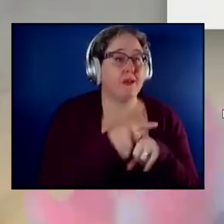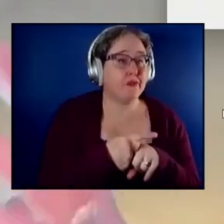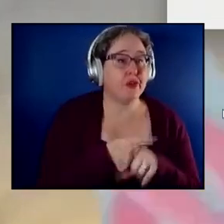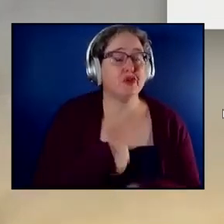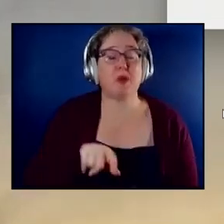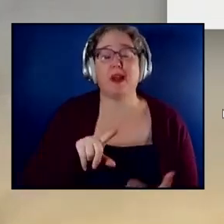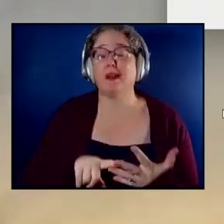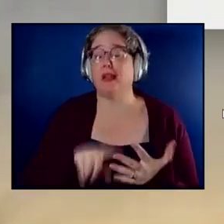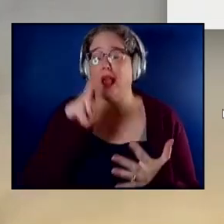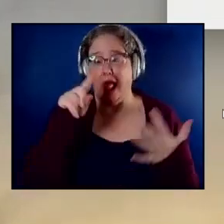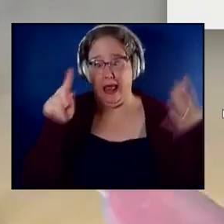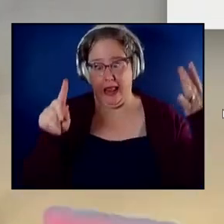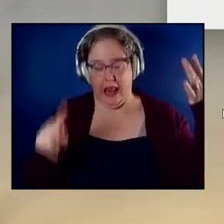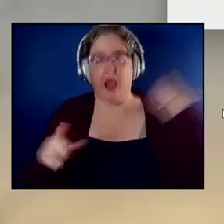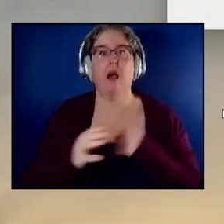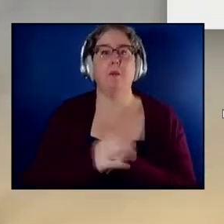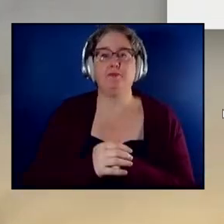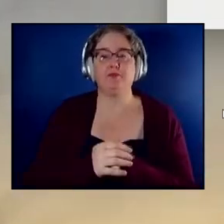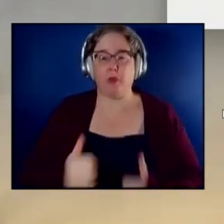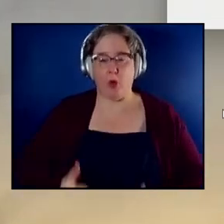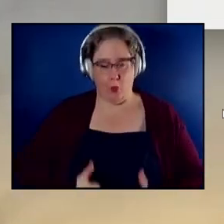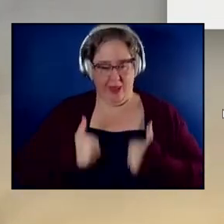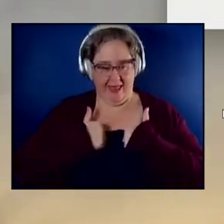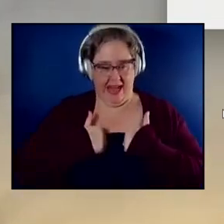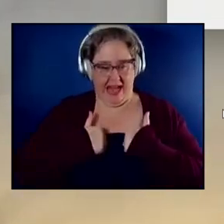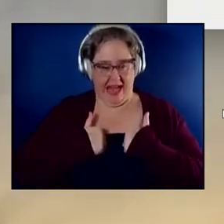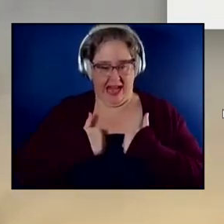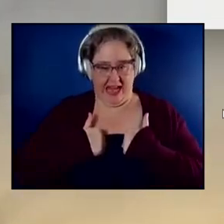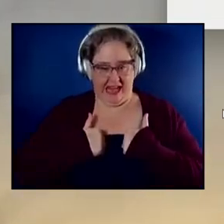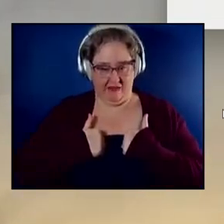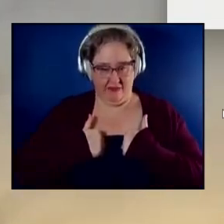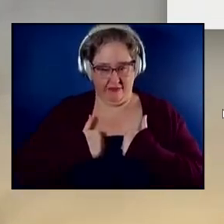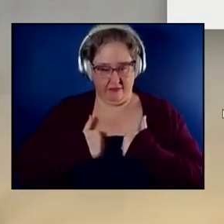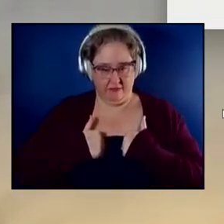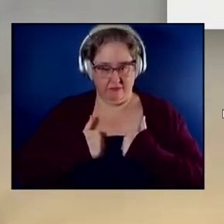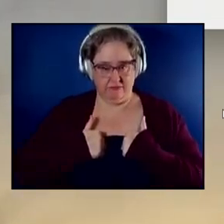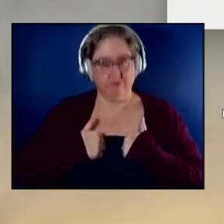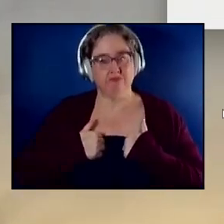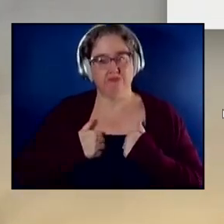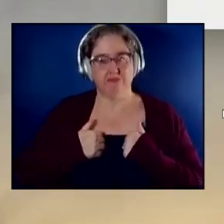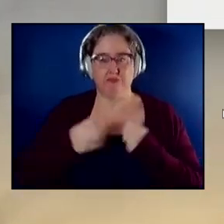just go on and on and on, but we live in a land of laws, right? And I think the first thing